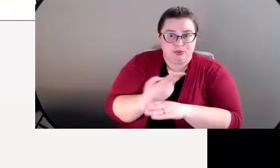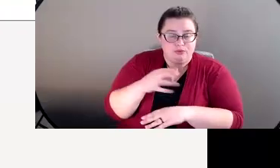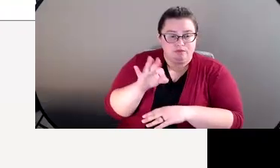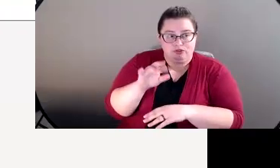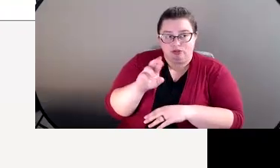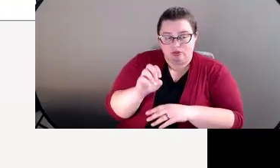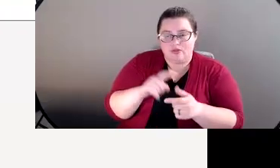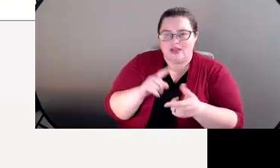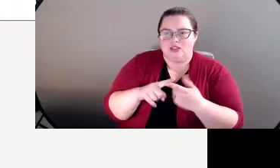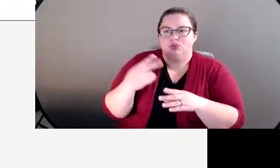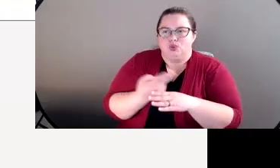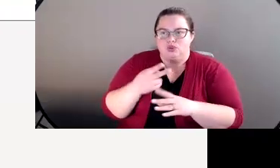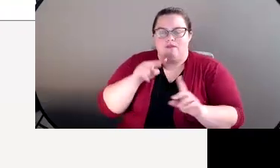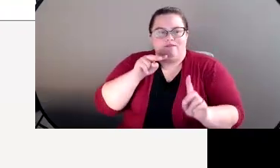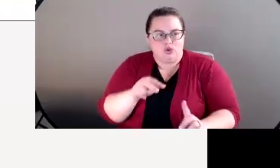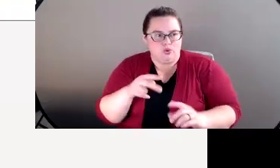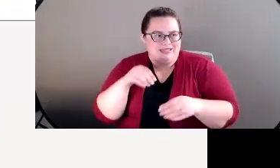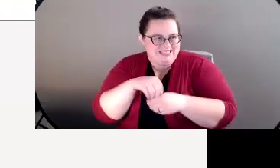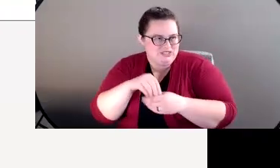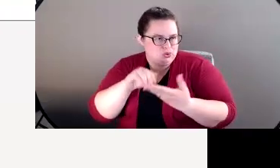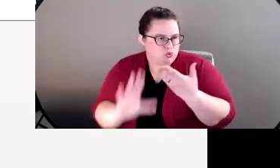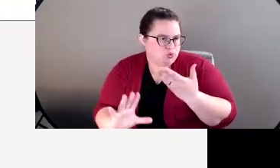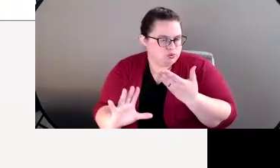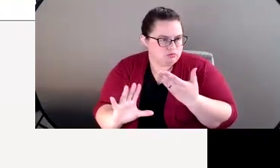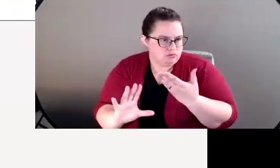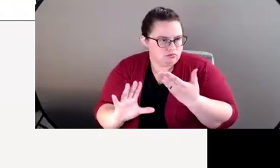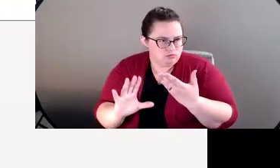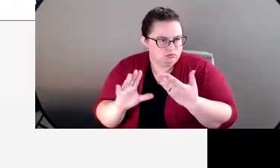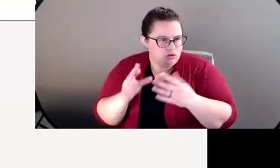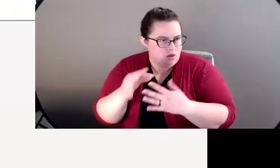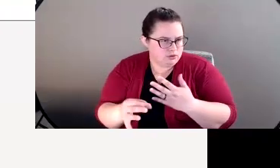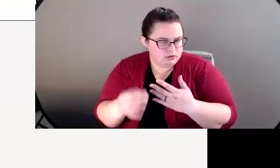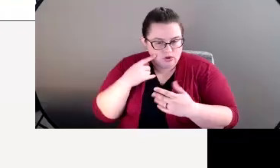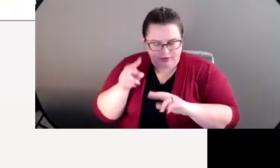option button again to view the assignment and then as a test student as well,